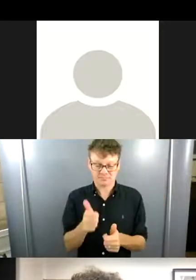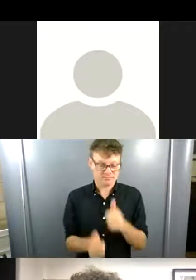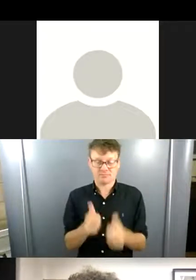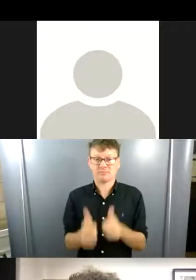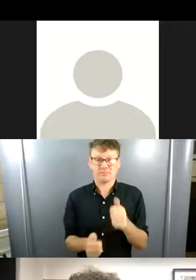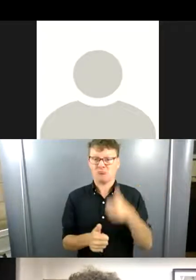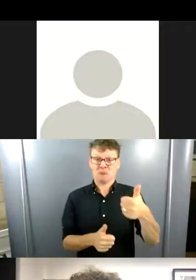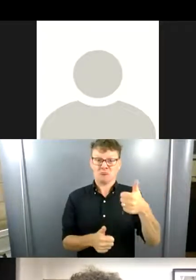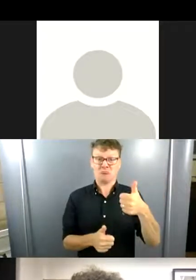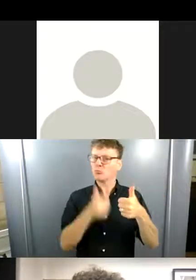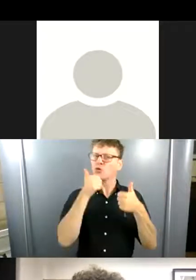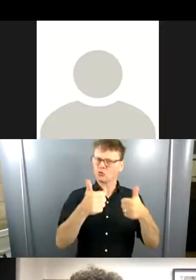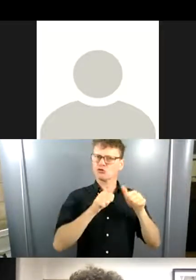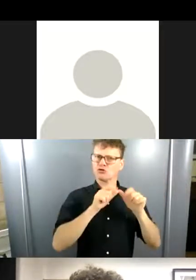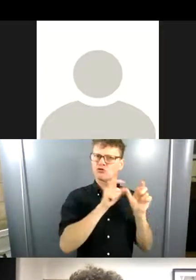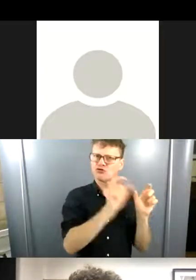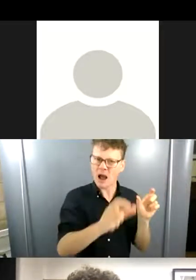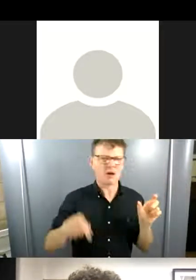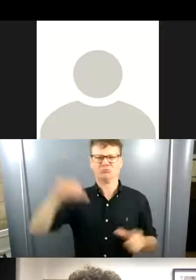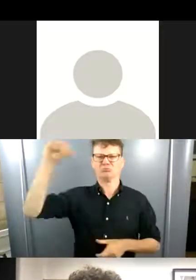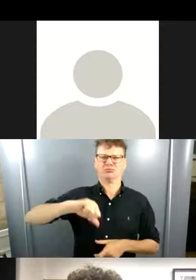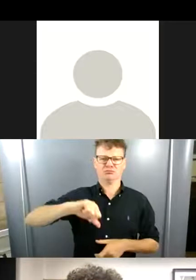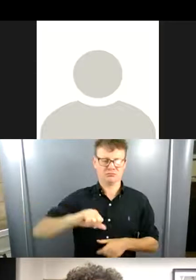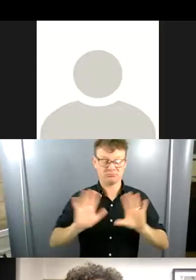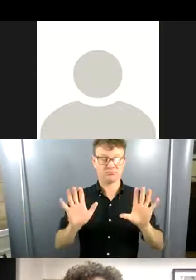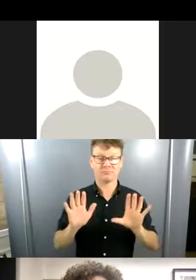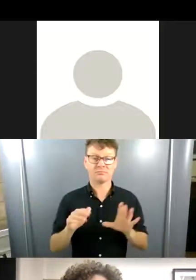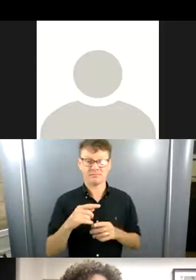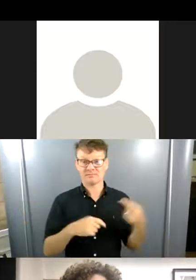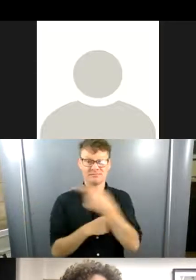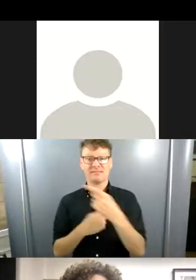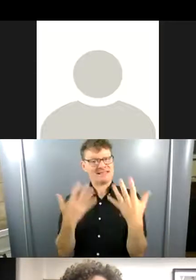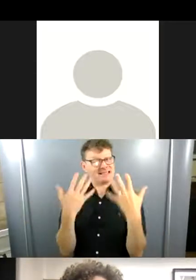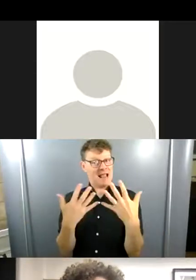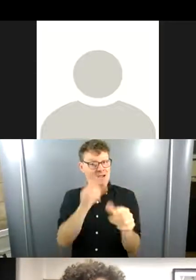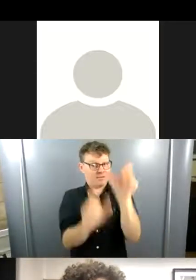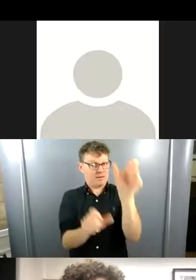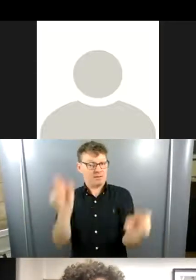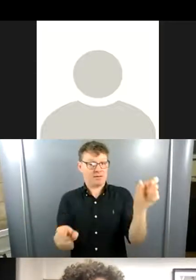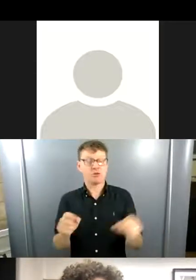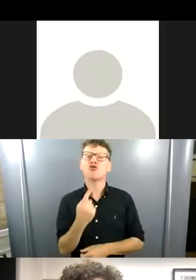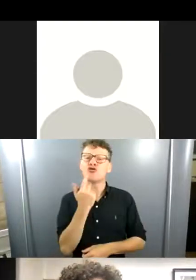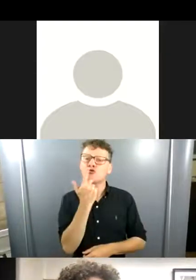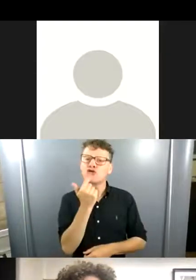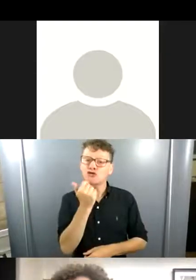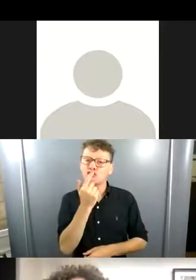it's not grammatical so what you see here is ten participants and the red bar is the proportion of